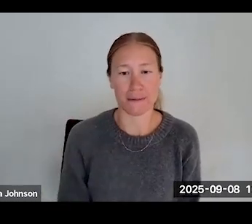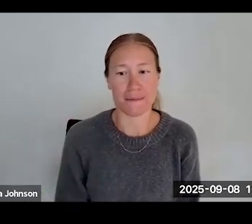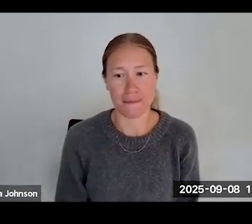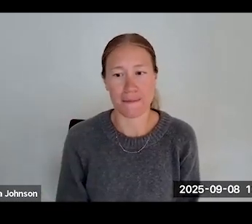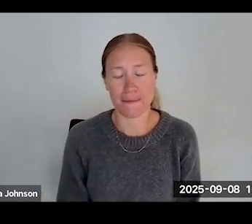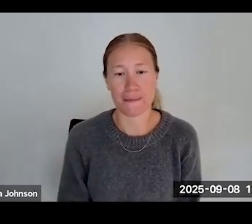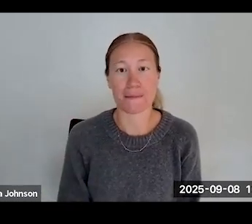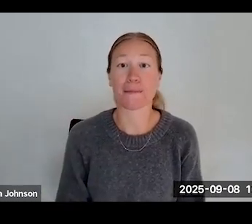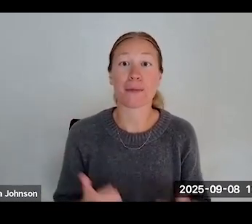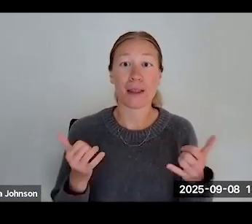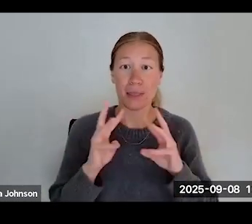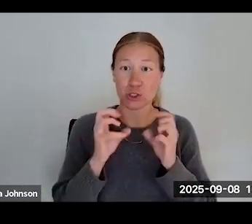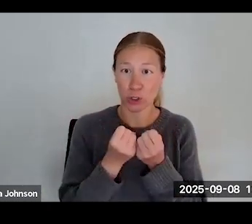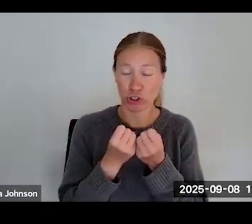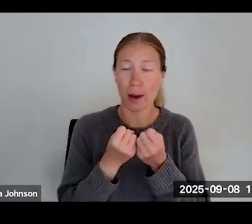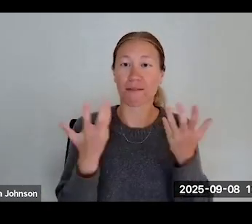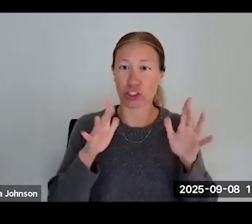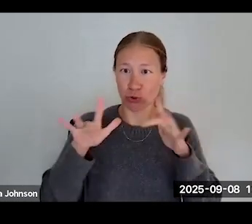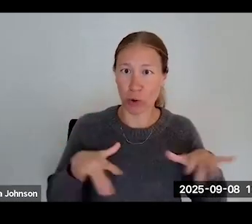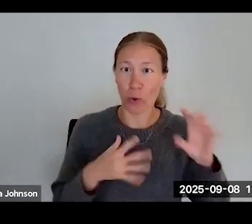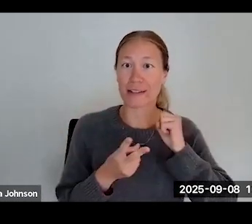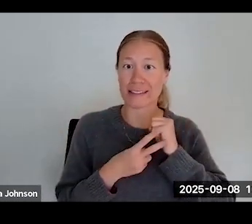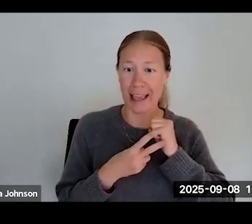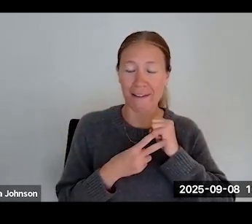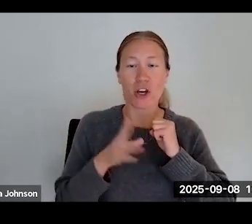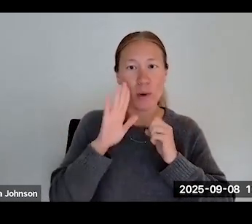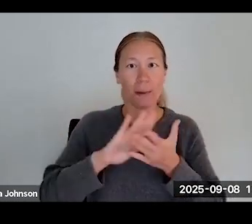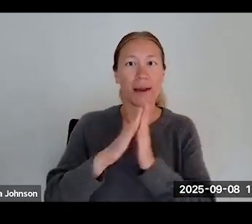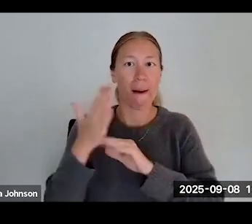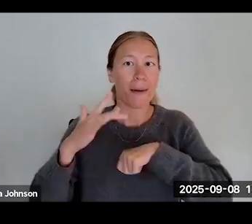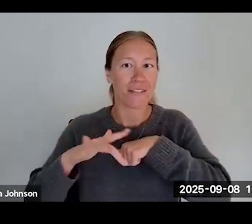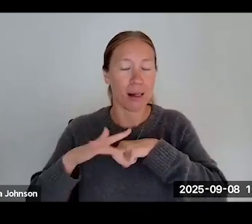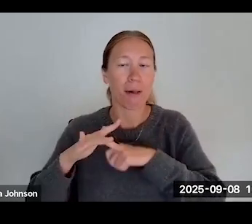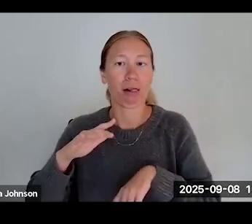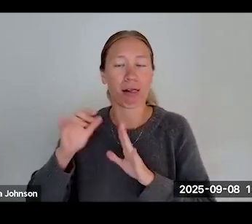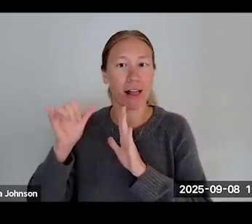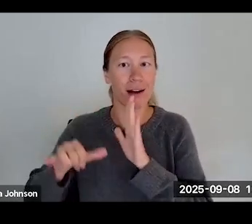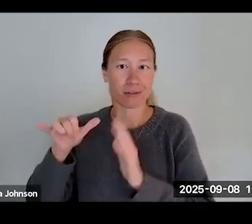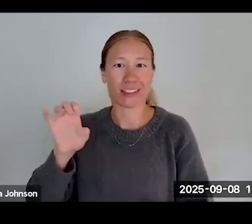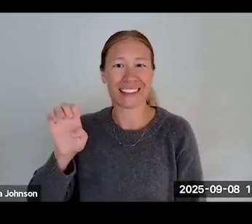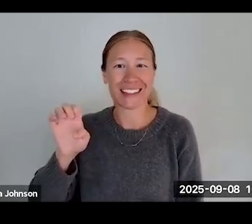A version of this workshop has been recorded and will be made available on ECRT's YouTube channel.